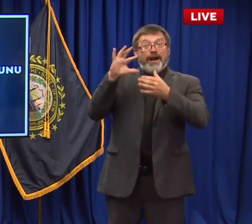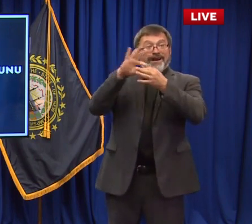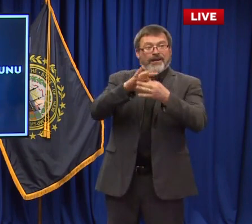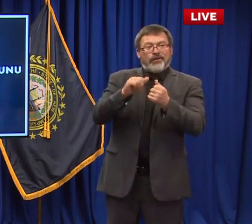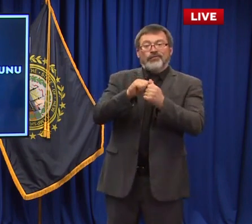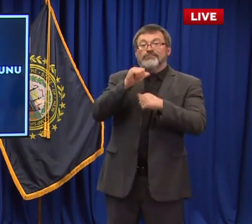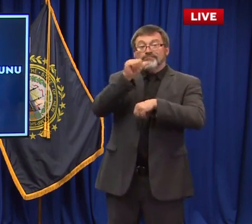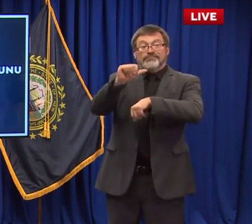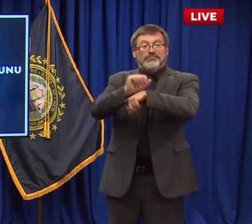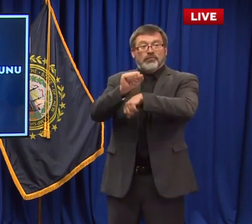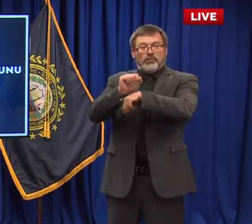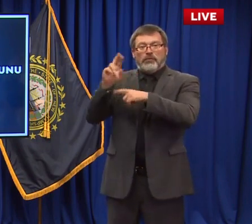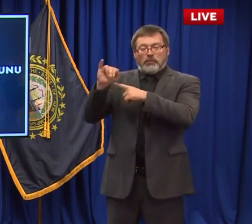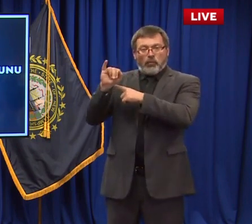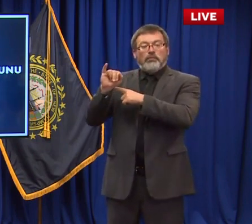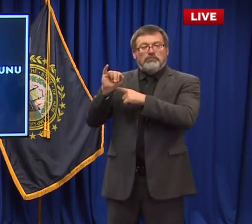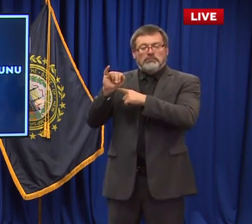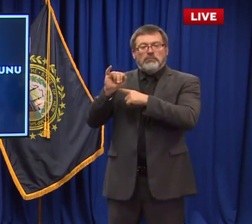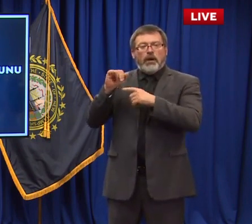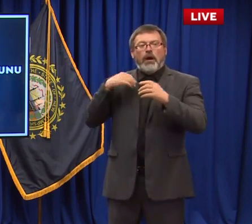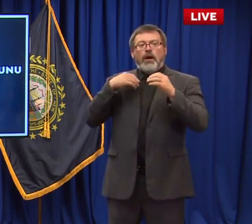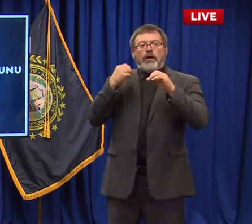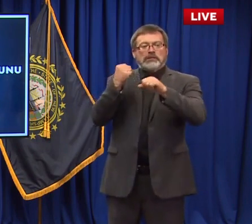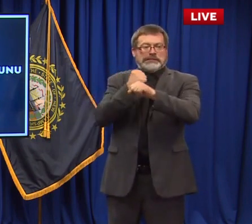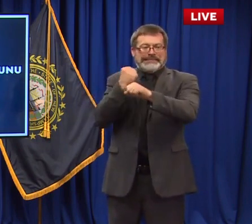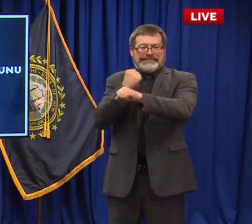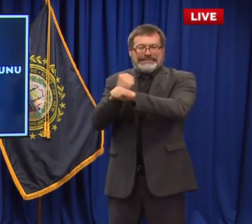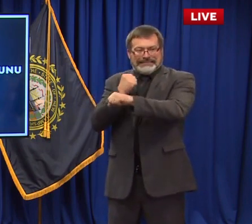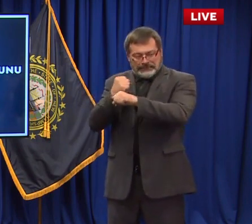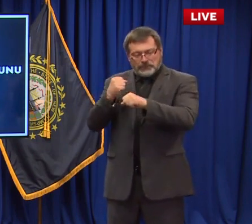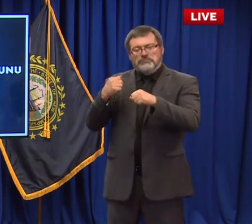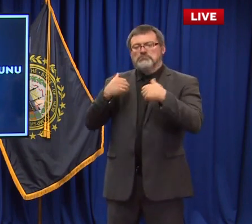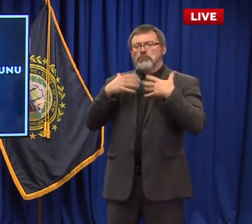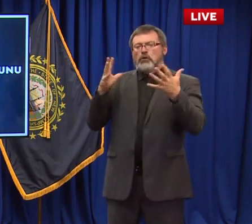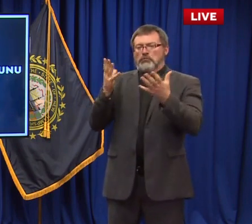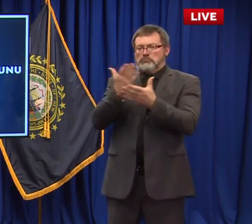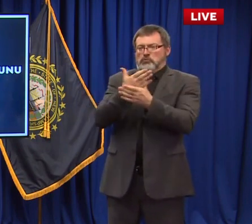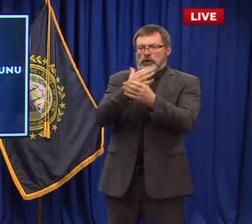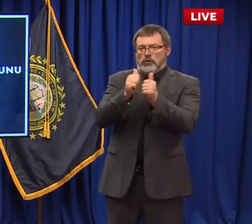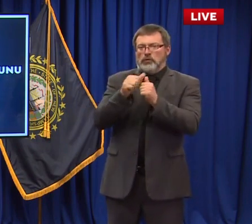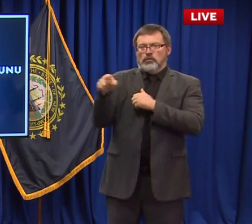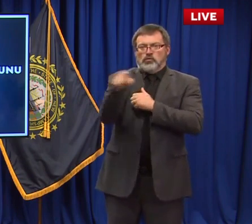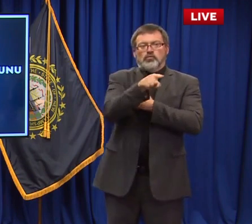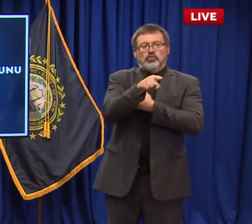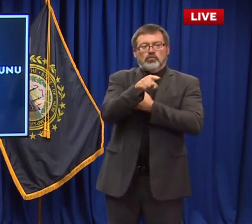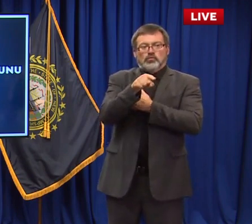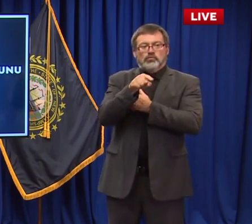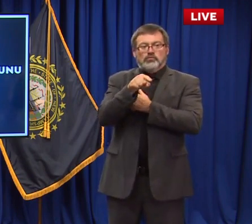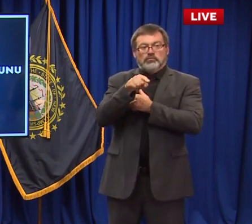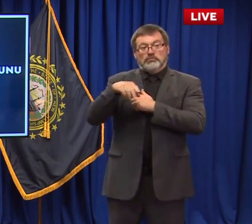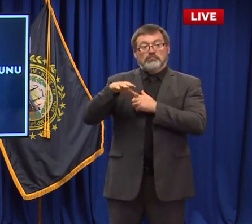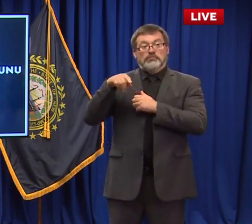SPEAKING OF EMPLOYMENT, WE GOT SOME UNEMPLOYMENT NUMBERS THEY CAME OUT THE PAST COUPLE OF DAYS.